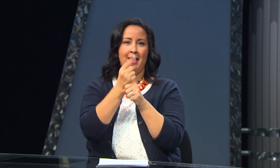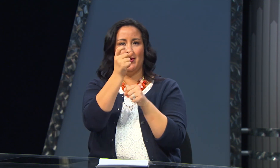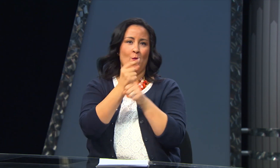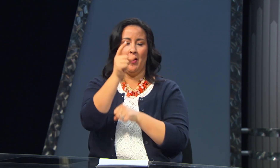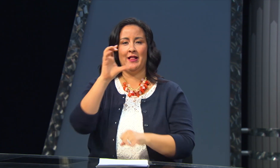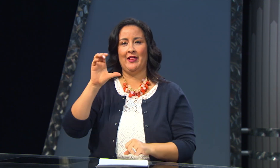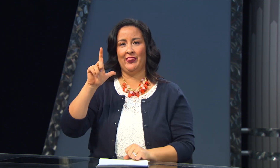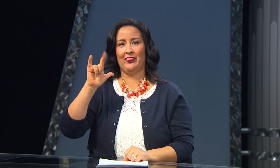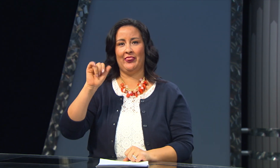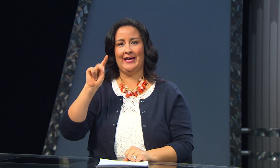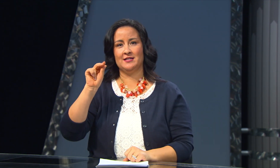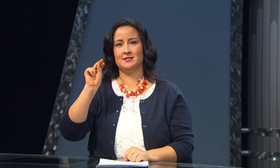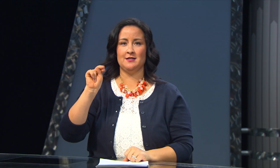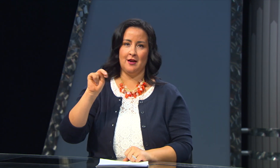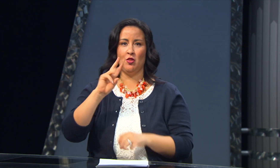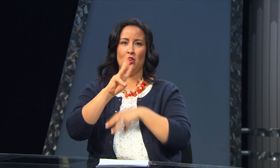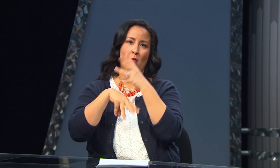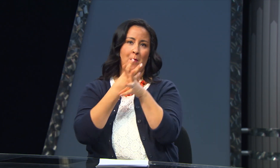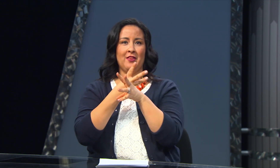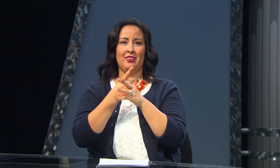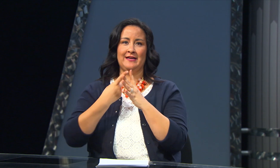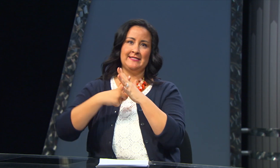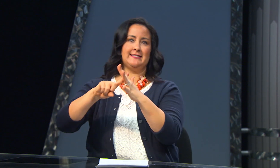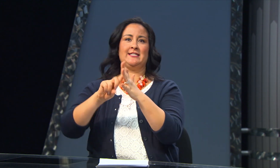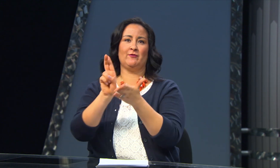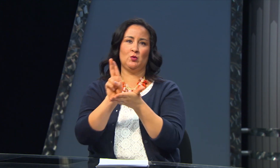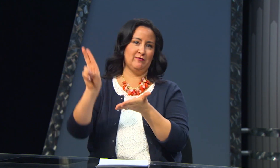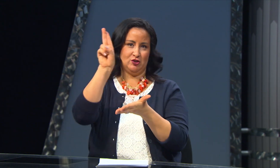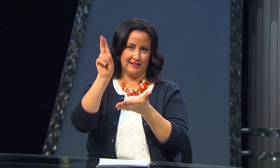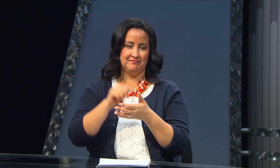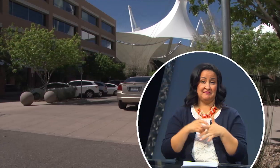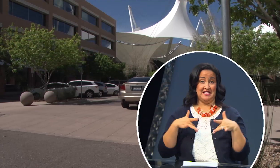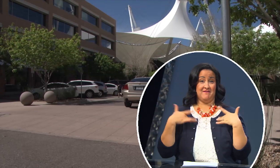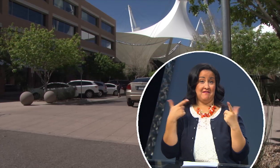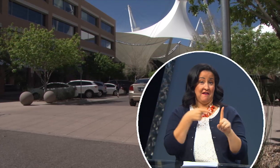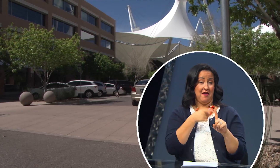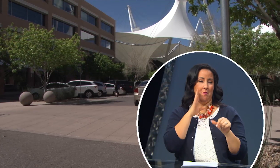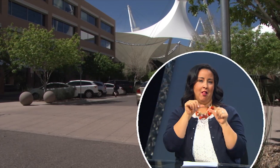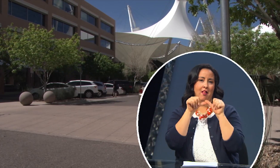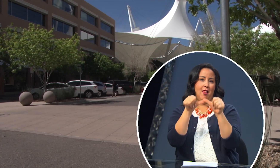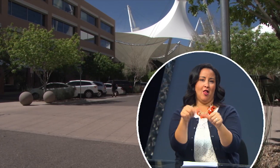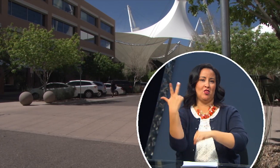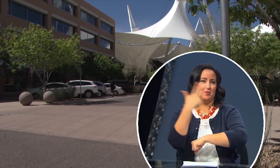CLINTON GLOBAL INITIATIVE UNIVERSITY. THE EVENT LASTS FOR THREE DAYS AND WILL BE